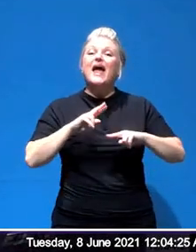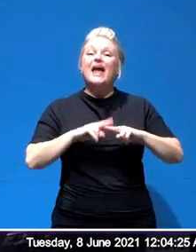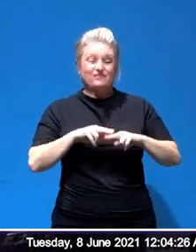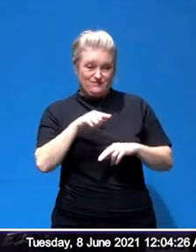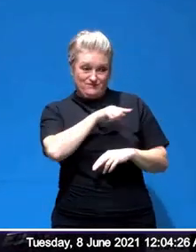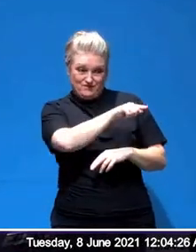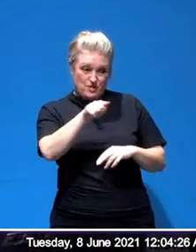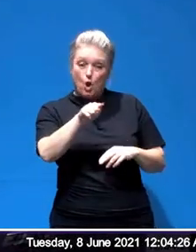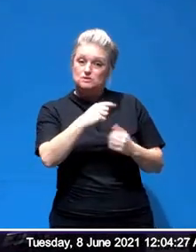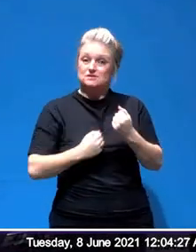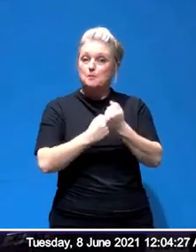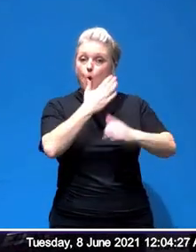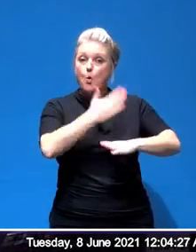of the client they are supporting.